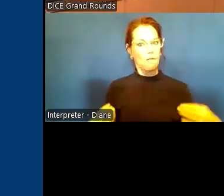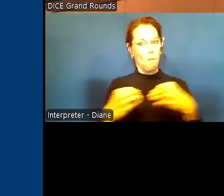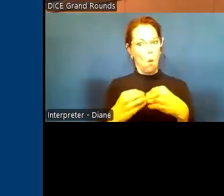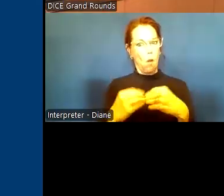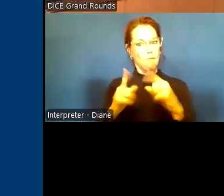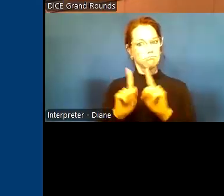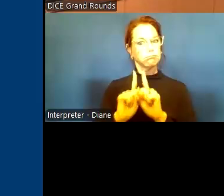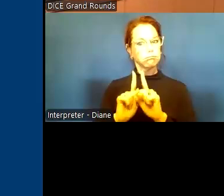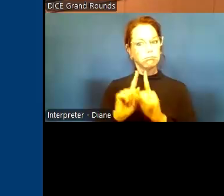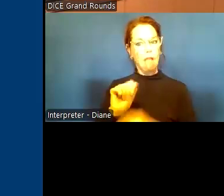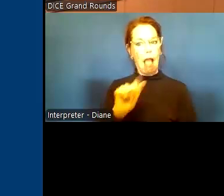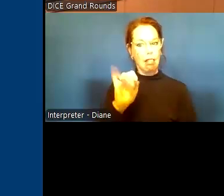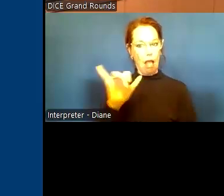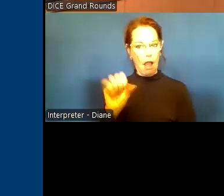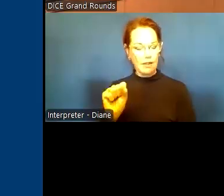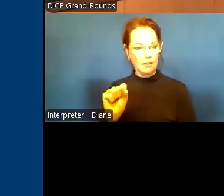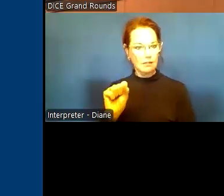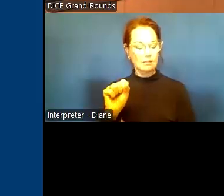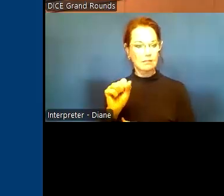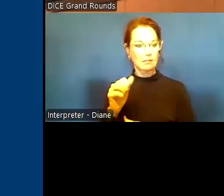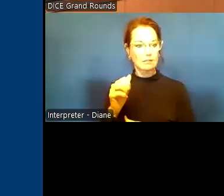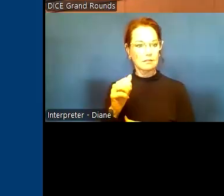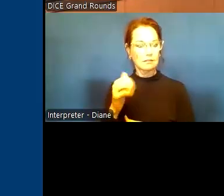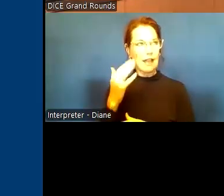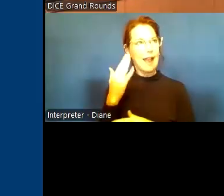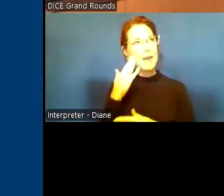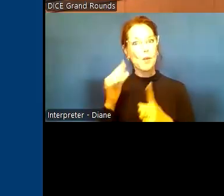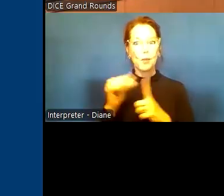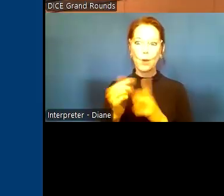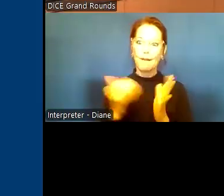feel more uh I don't know I keep saying the word empowered but you know bringing up issu